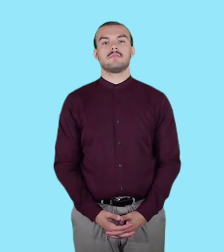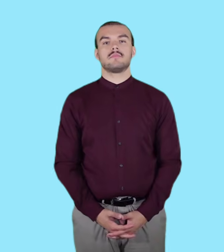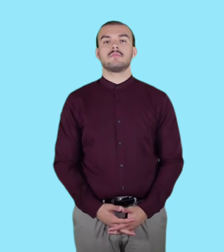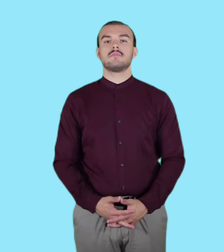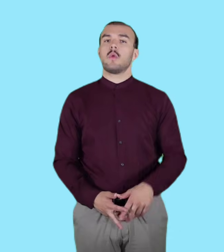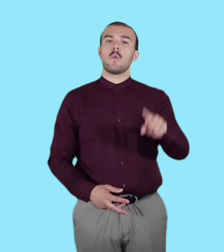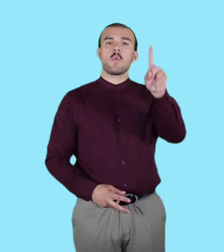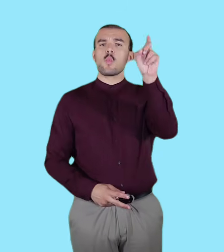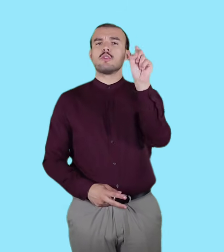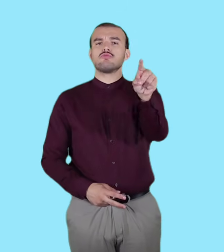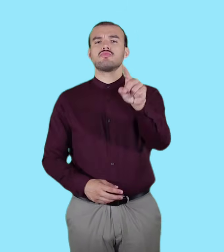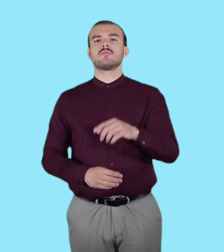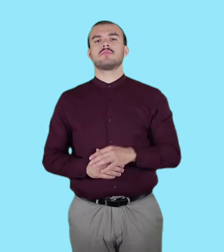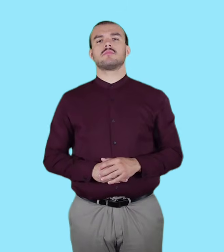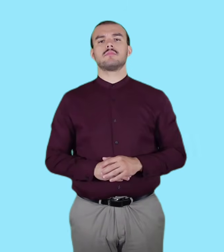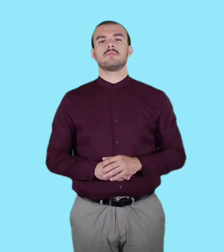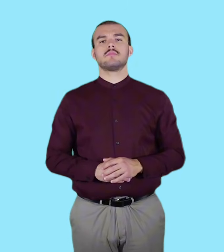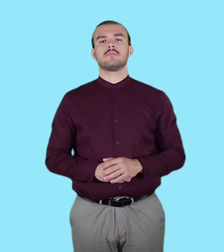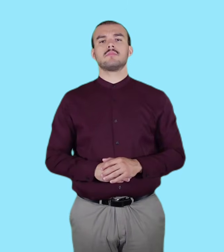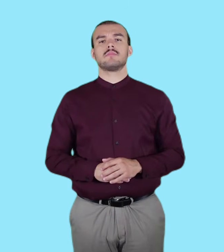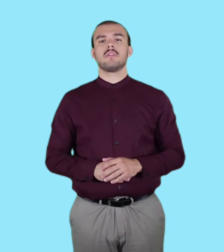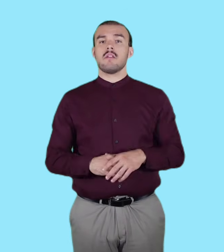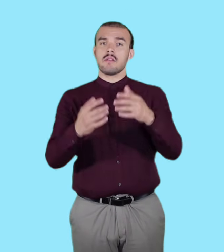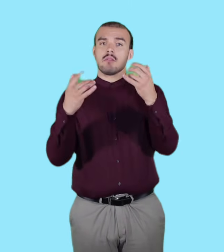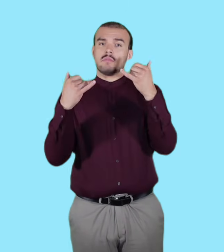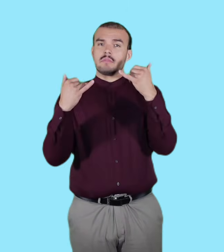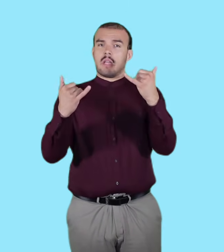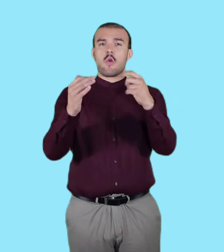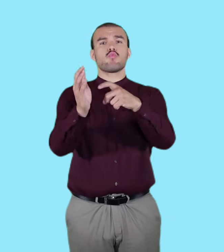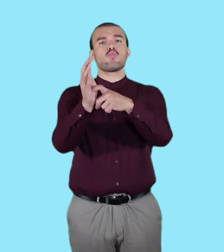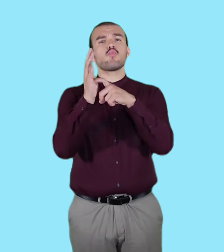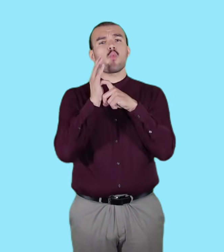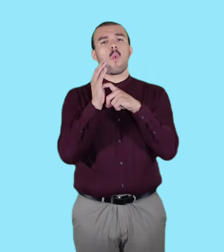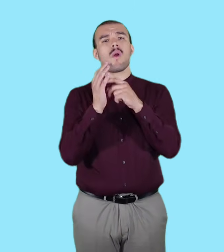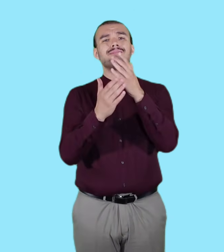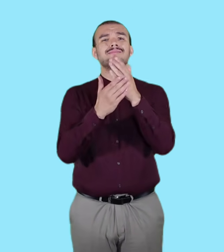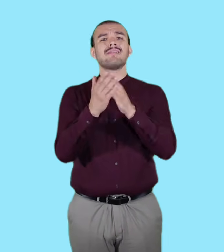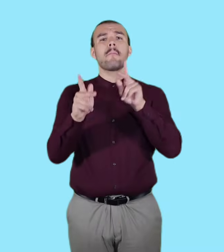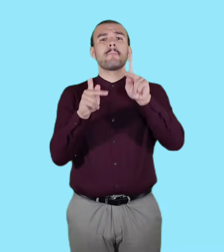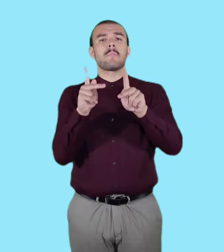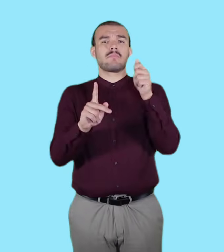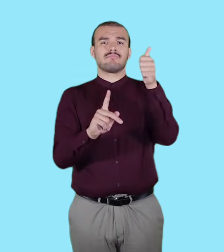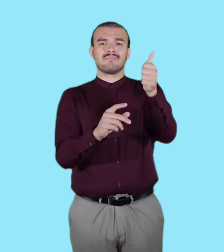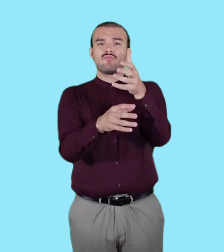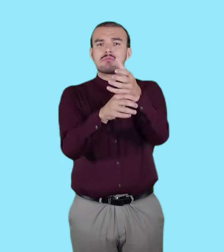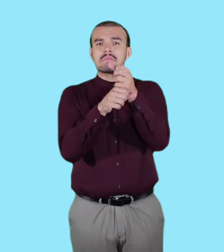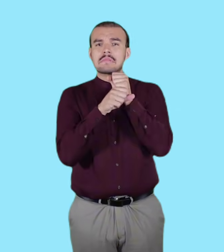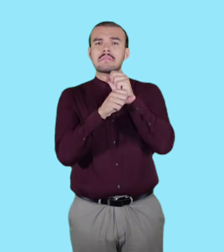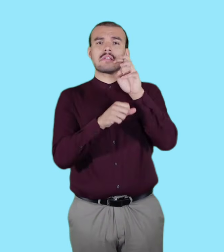Question: Is it now required that some people who receive Medicaid